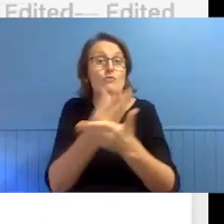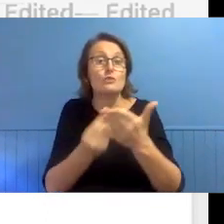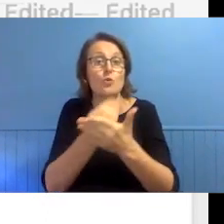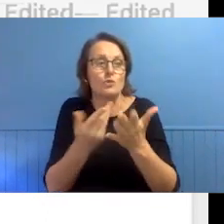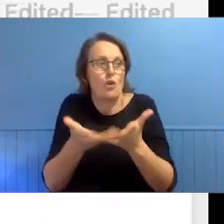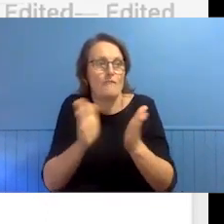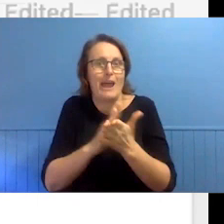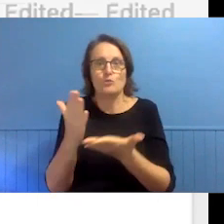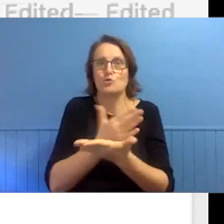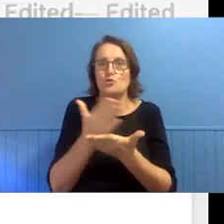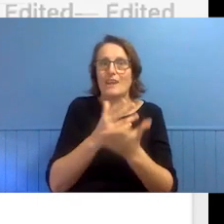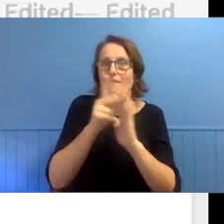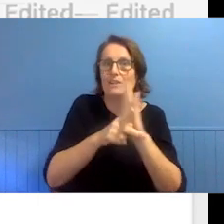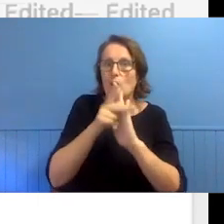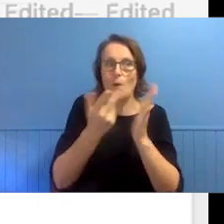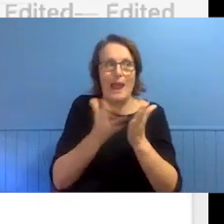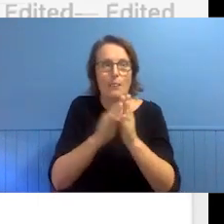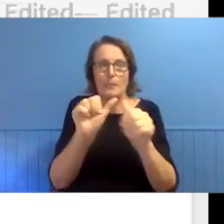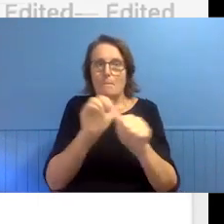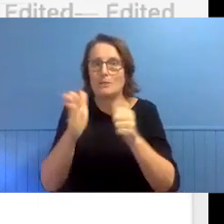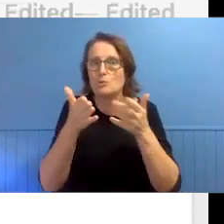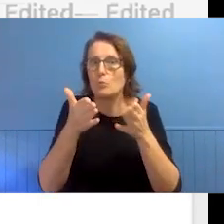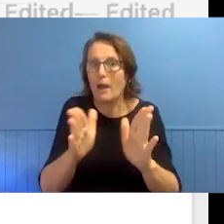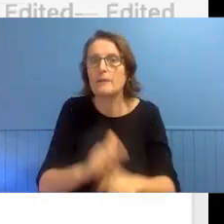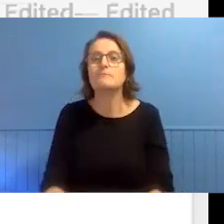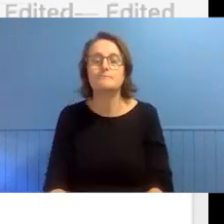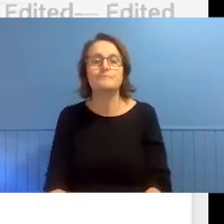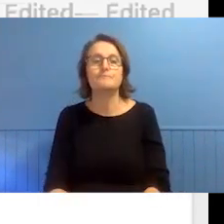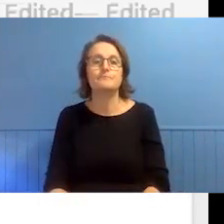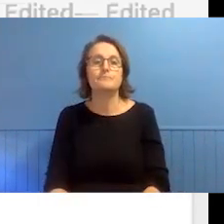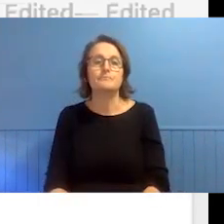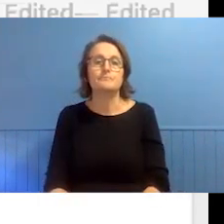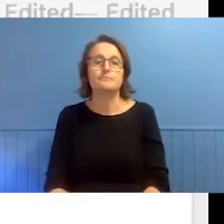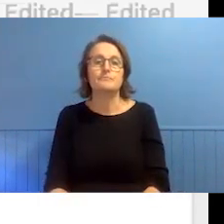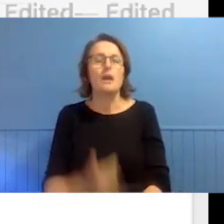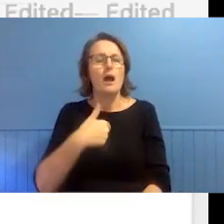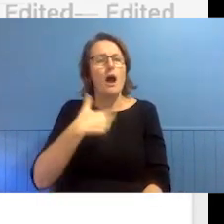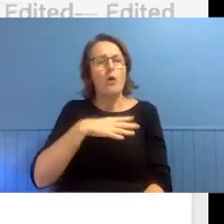talk more about engagement I want to spend a bit longer talking about